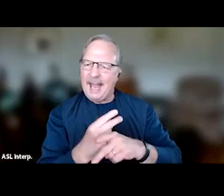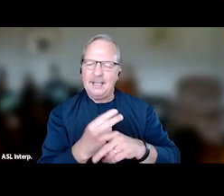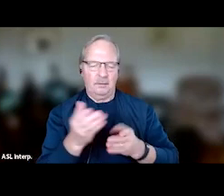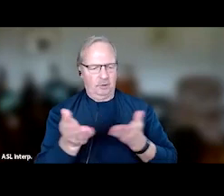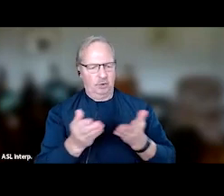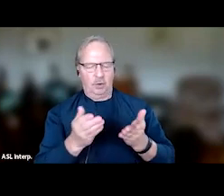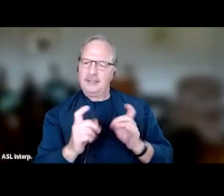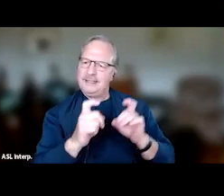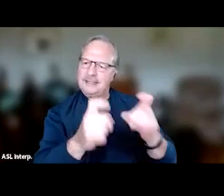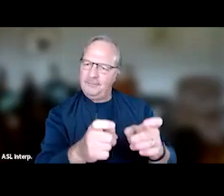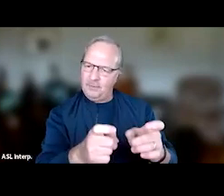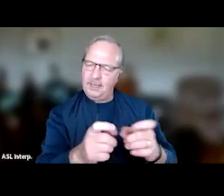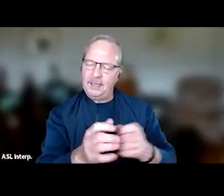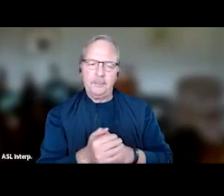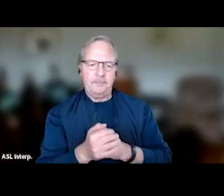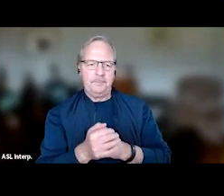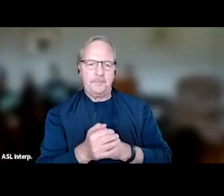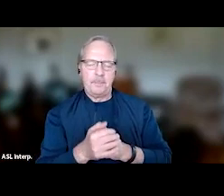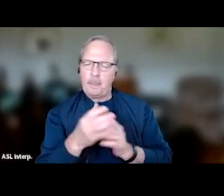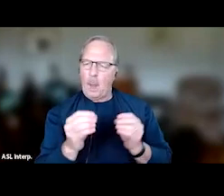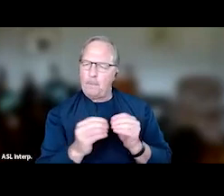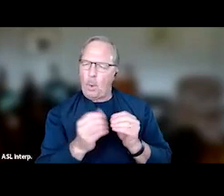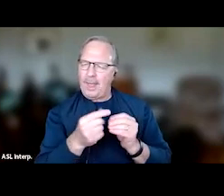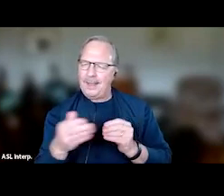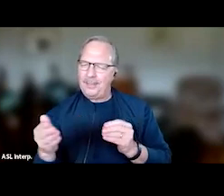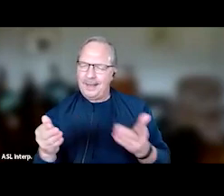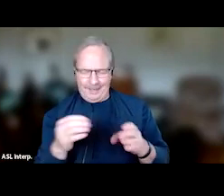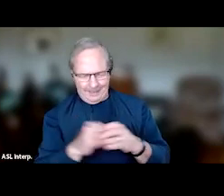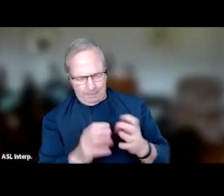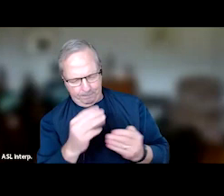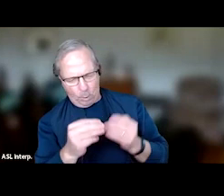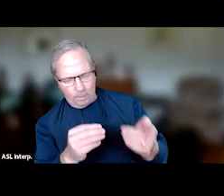because more than anything within the program, you want to be able to have a safe space